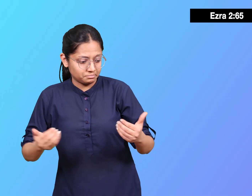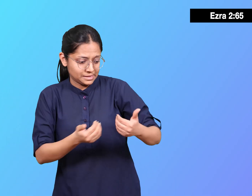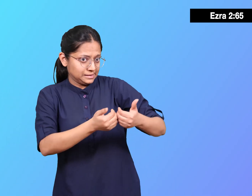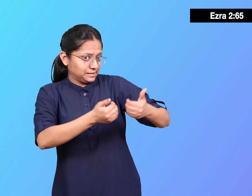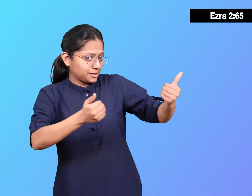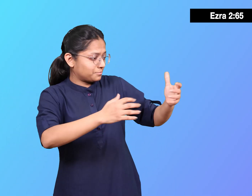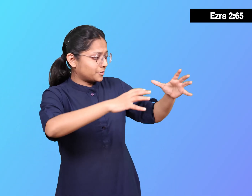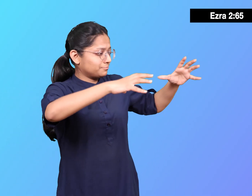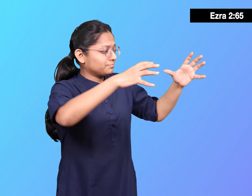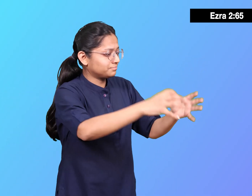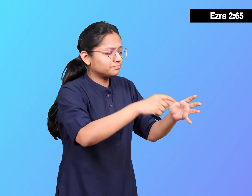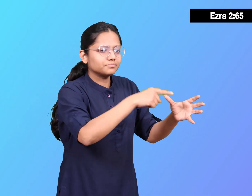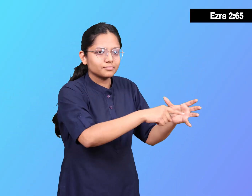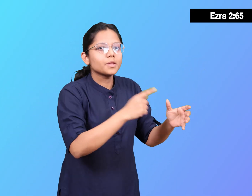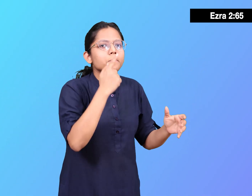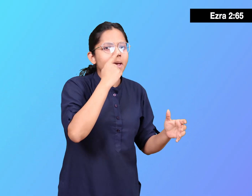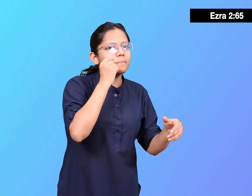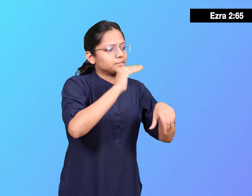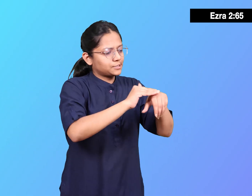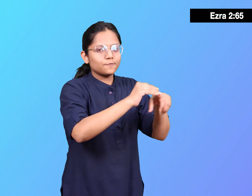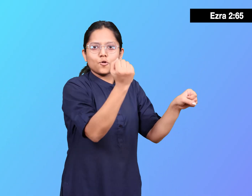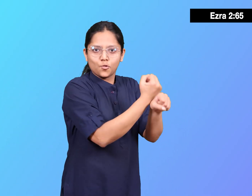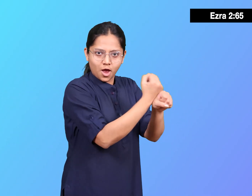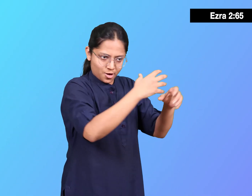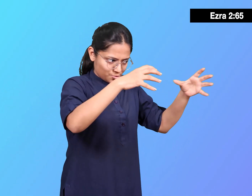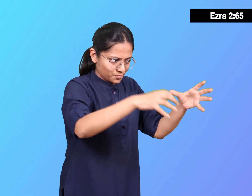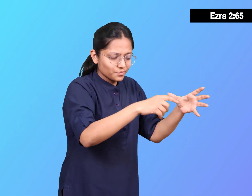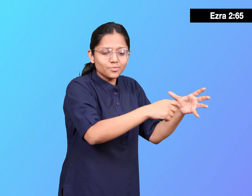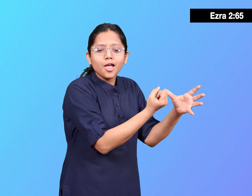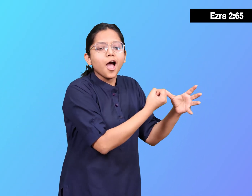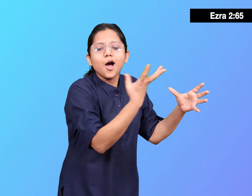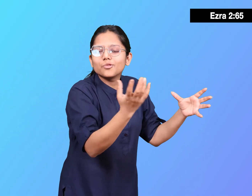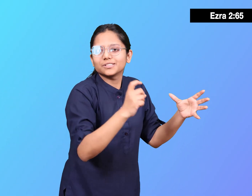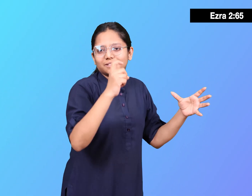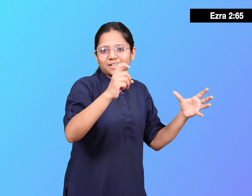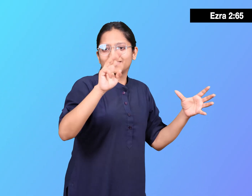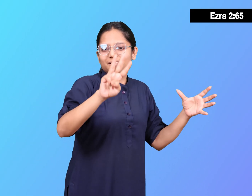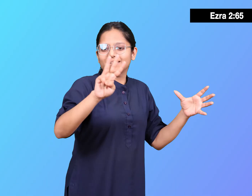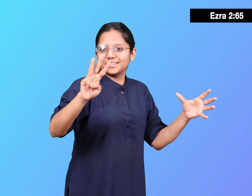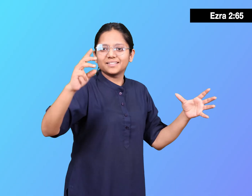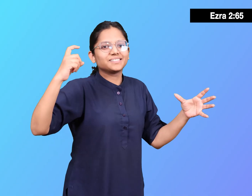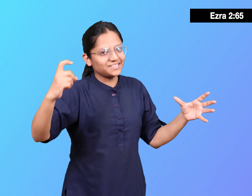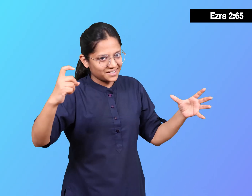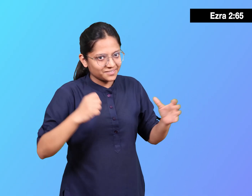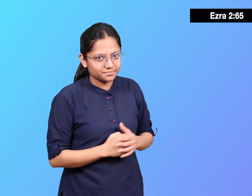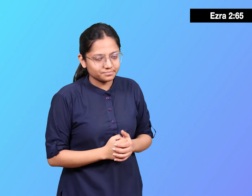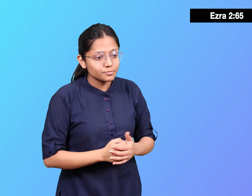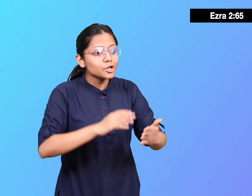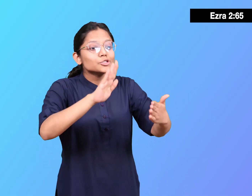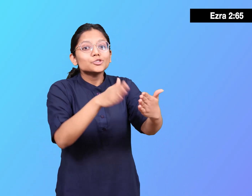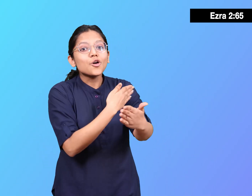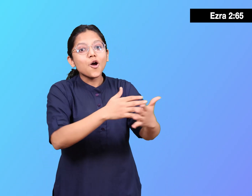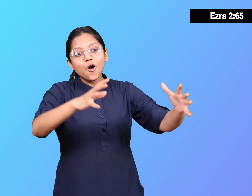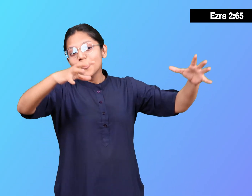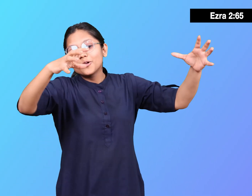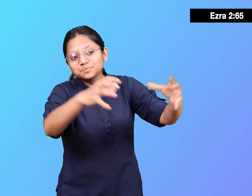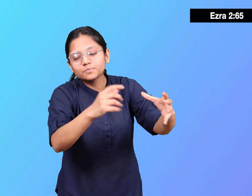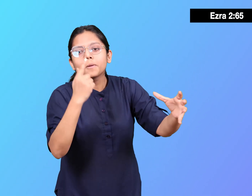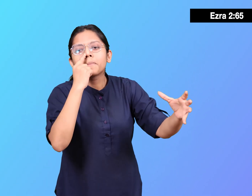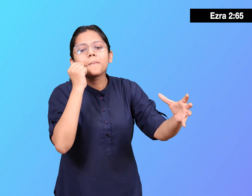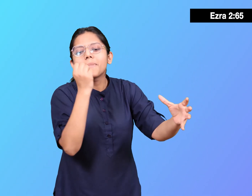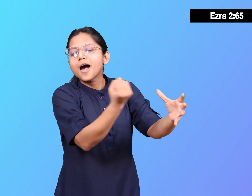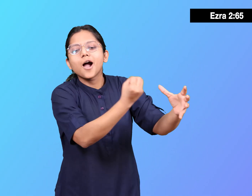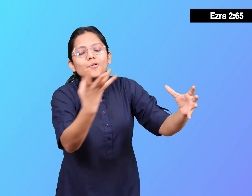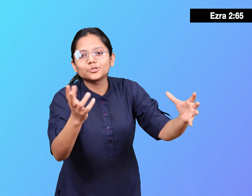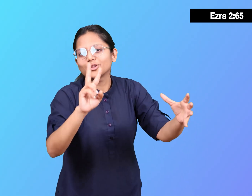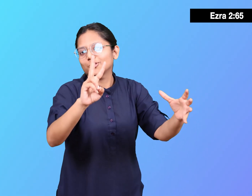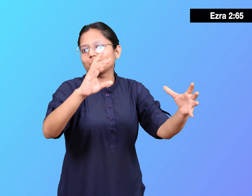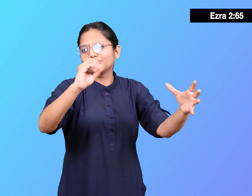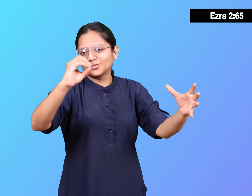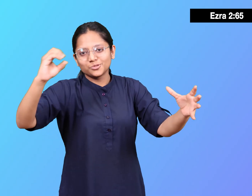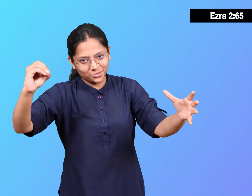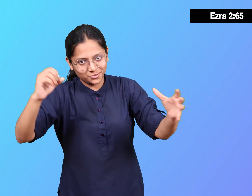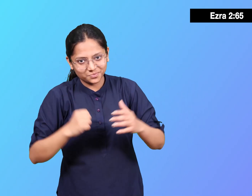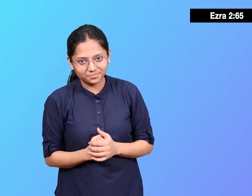This is not counting their 7337 men and women slaves. They also had 200 men and women singers with them.